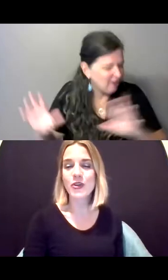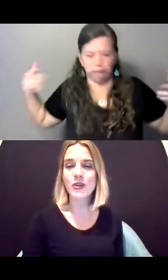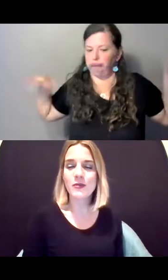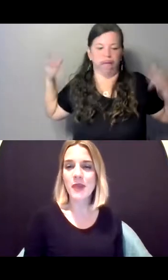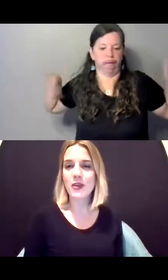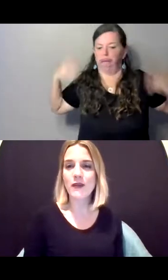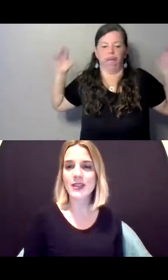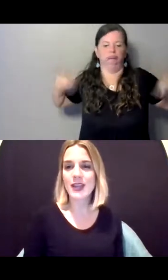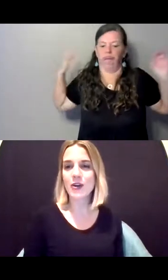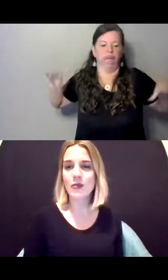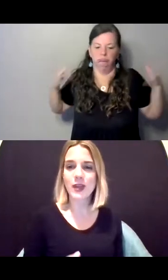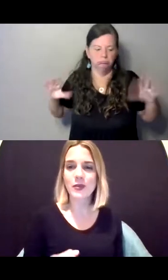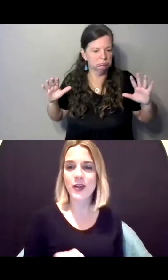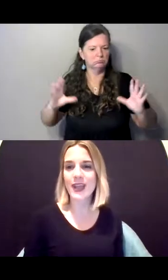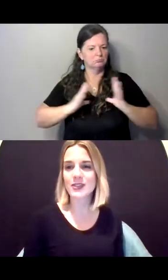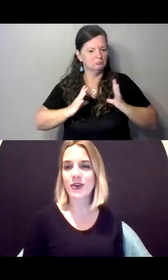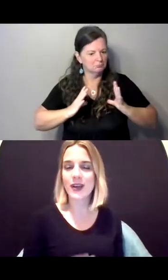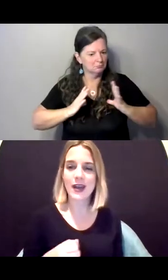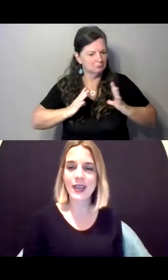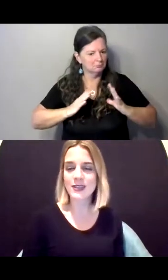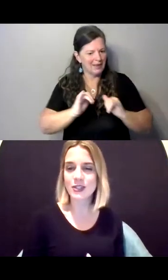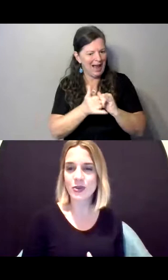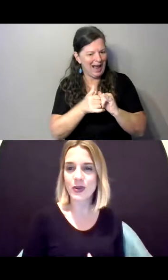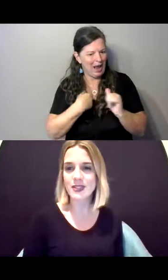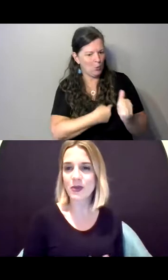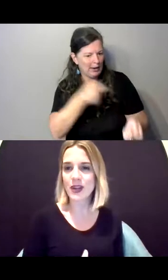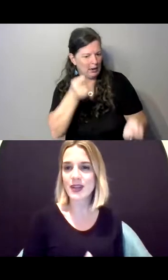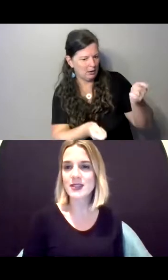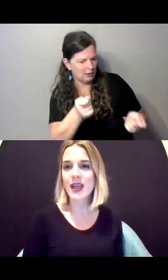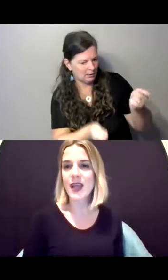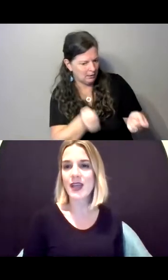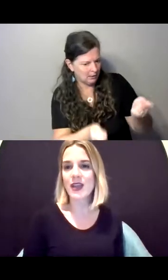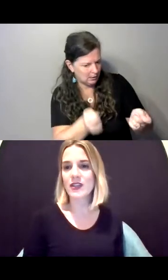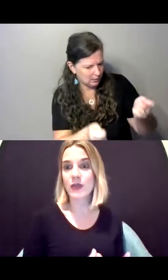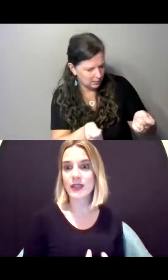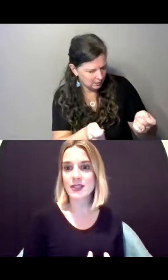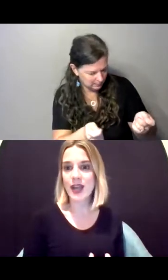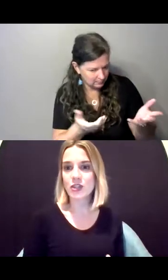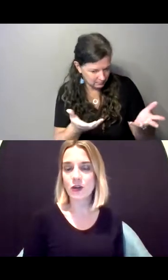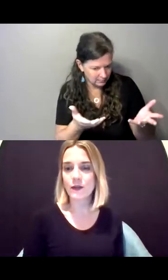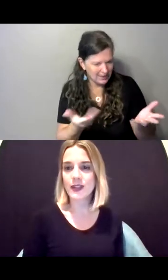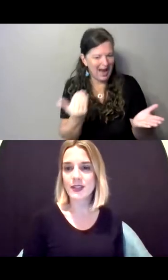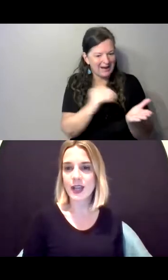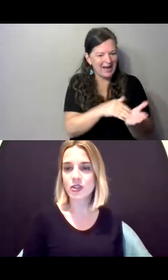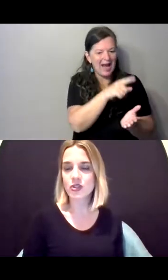you maybe you have a container where they can put their hands on in to it and see what it is. And they don't like that texture feeling that texture.